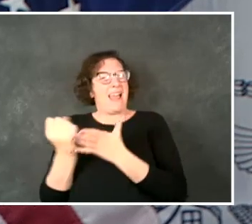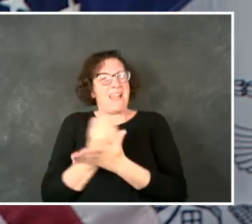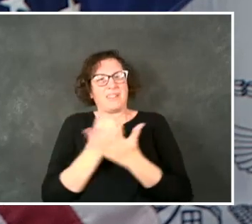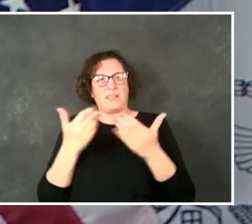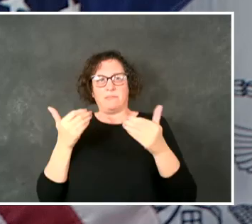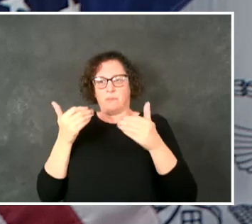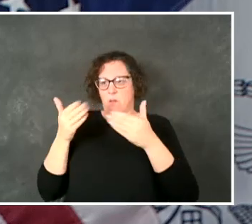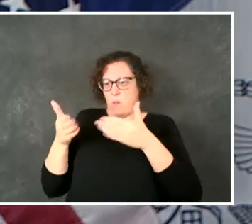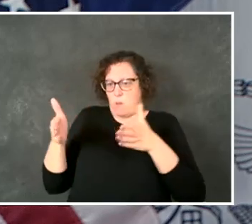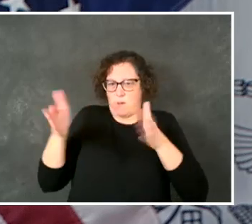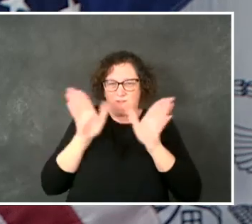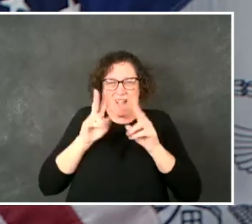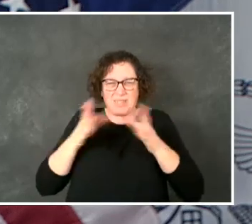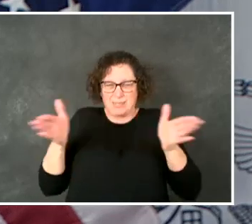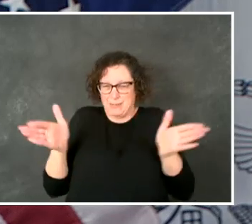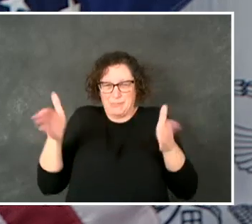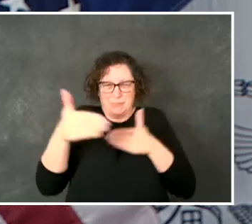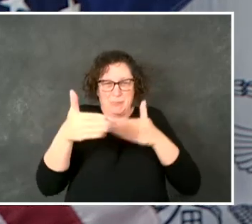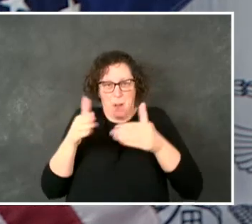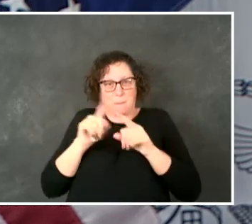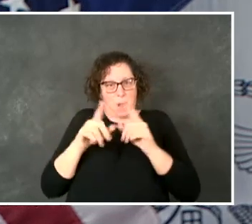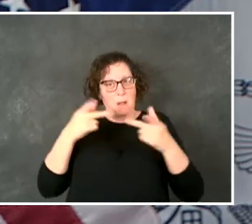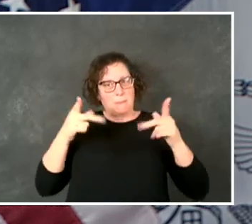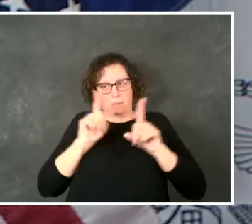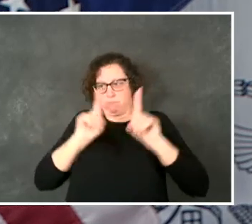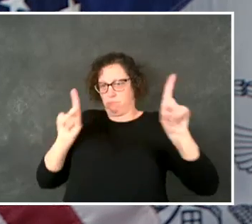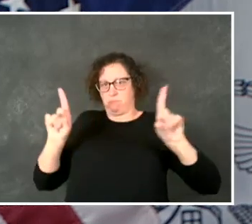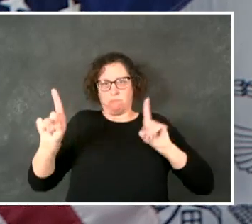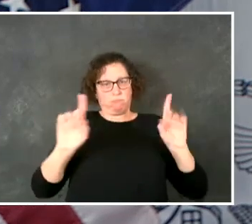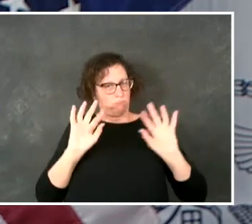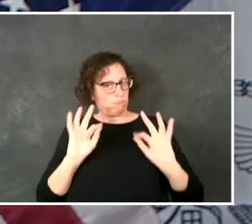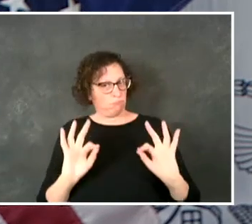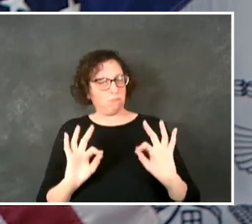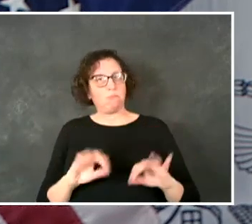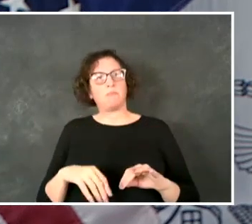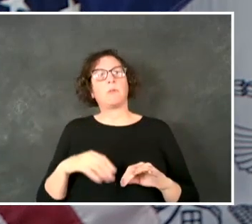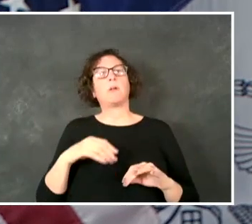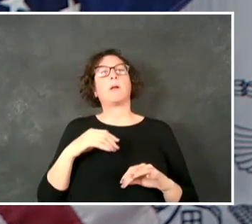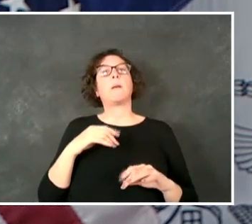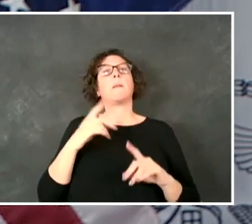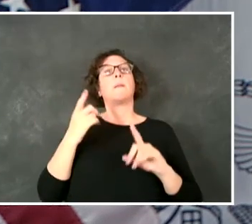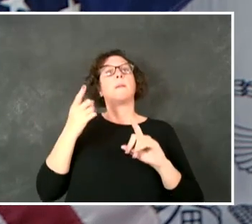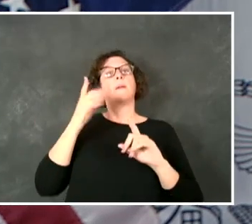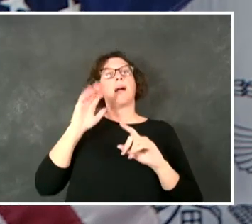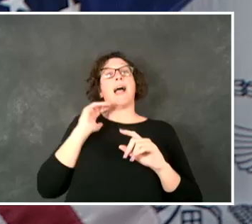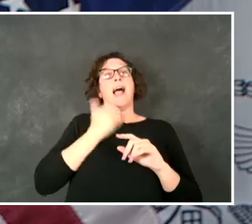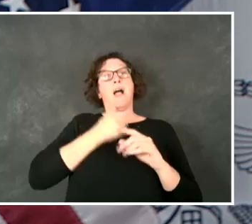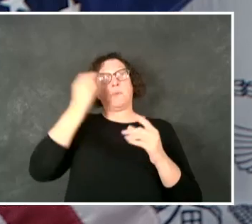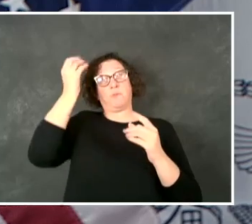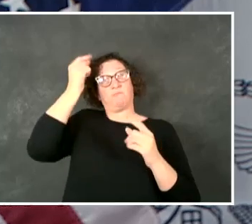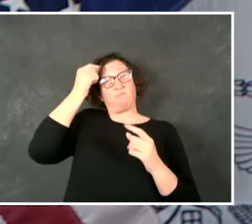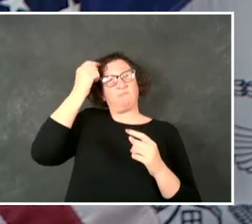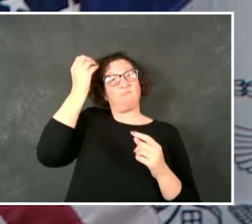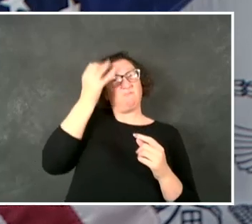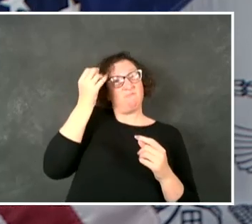SPACE IS SOTHMEINWEG 'R E A CLLHALLENGED BY IN GENERAL EVEN WHEN WE'RE NOT DOING SOCIAL DISTANCING. THE FIRST